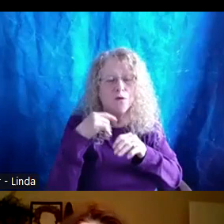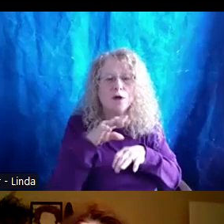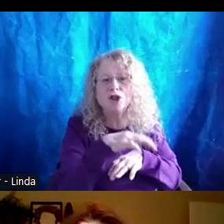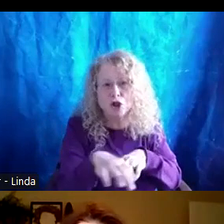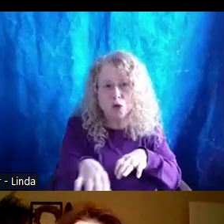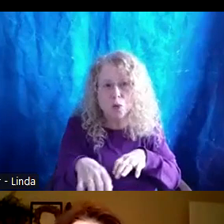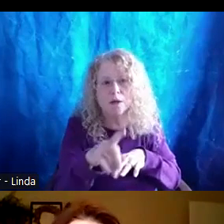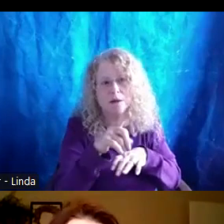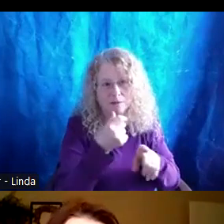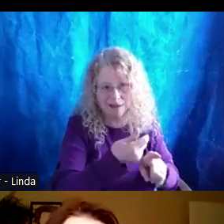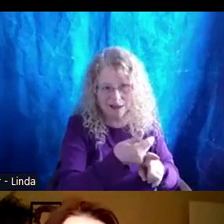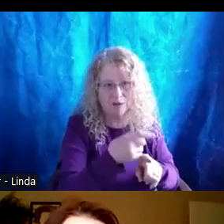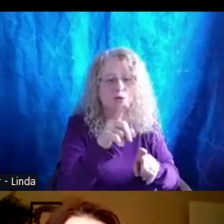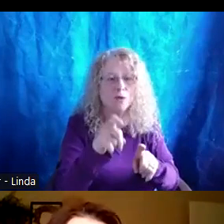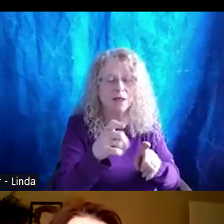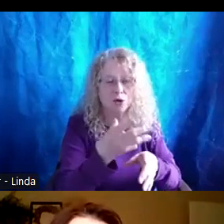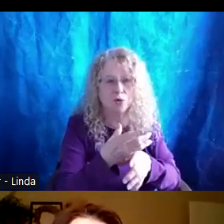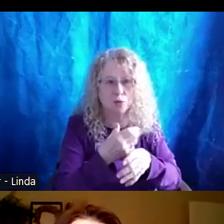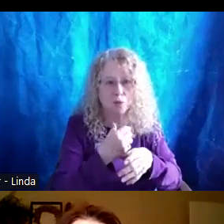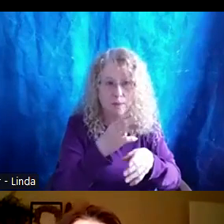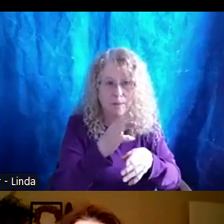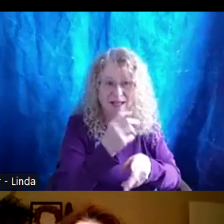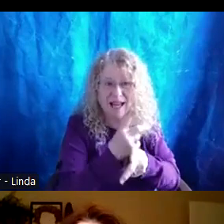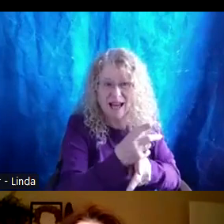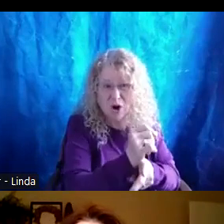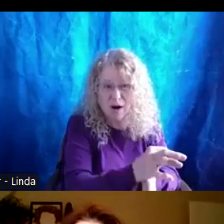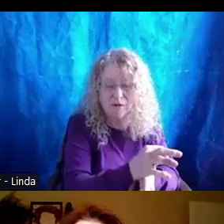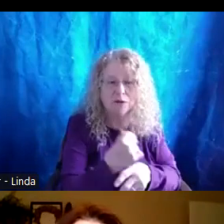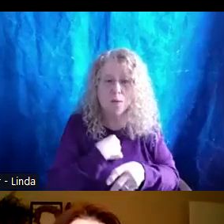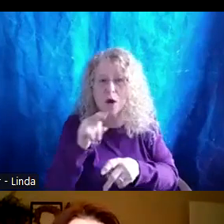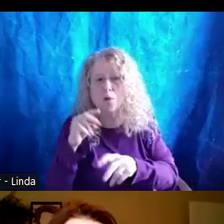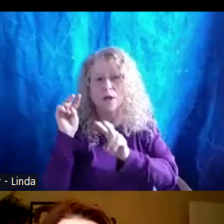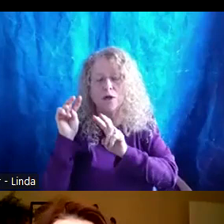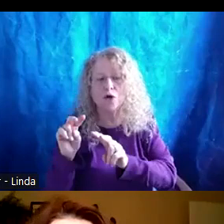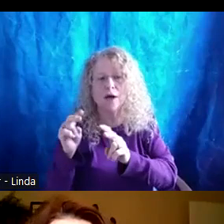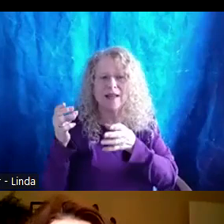YEAH. RIGHT NOW WE ONLY LOOK AT THE IMMIGRATION OR CITIZENSHIP STATUS OF CHILDREN RECEIVING